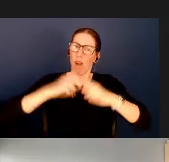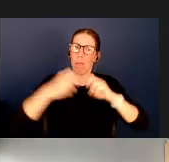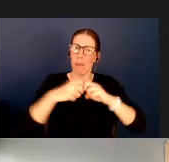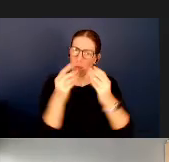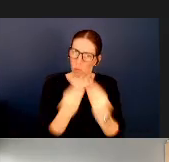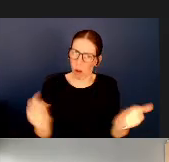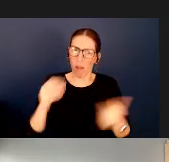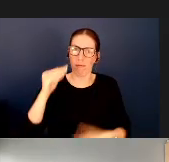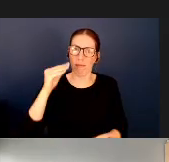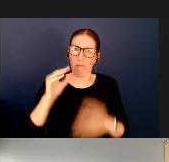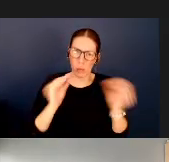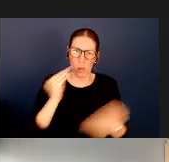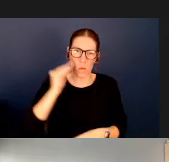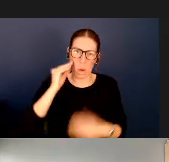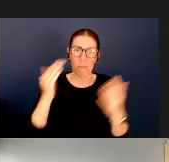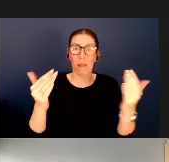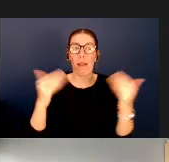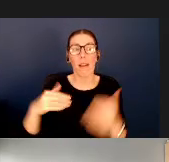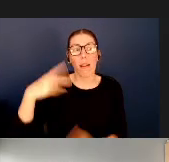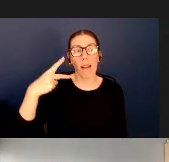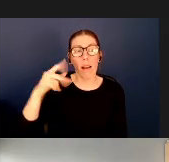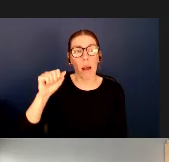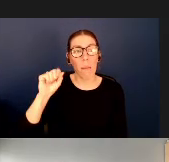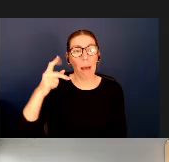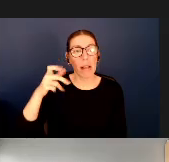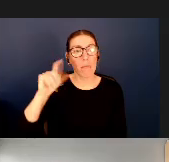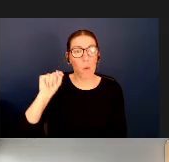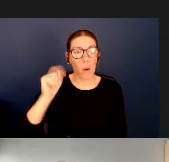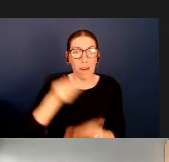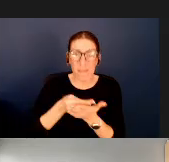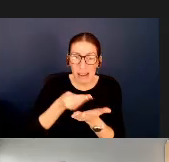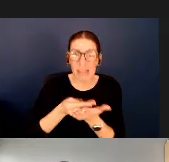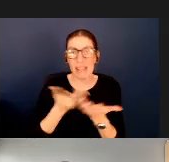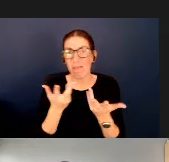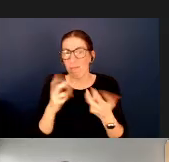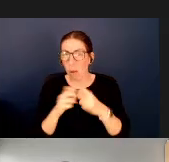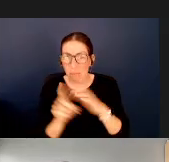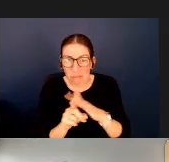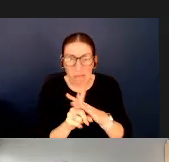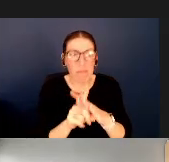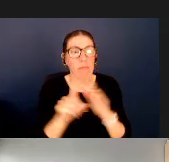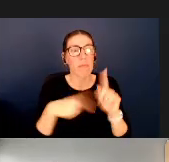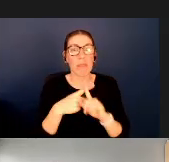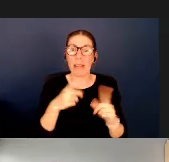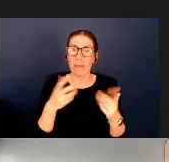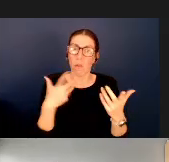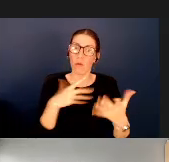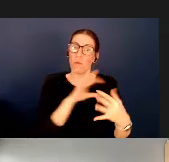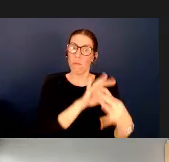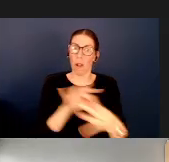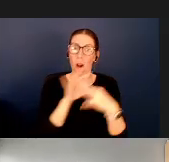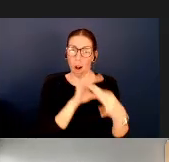to passport funding limitations and Journey to Belonging uh complications. You can have a TV,